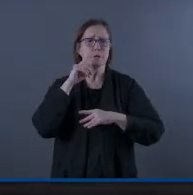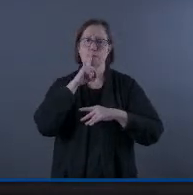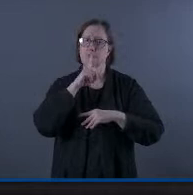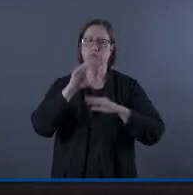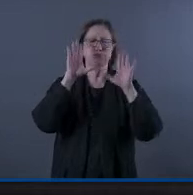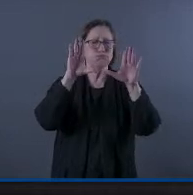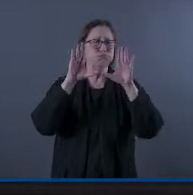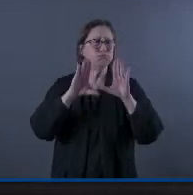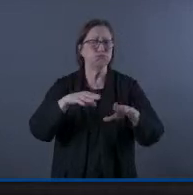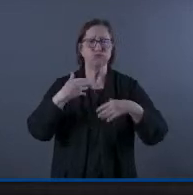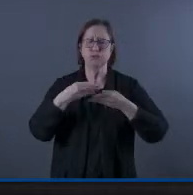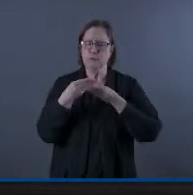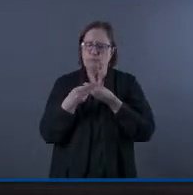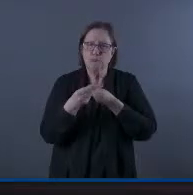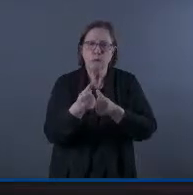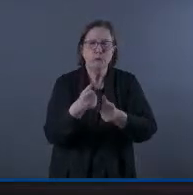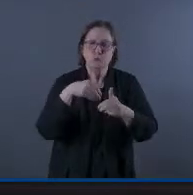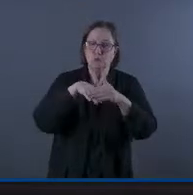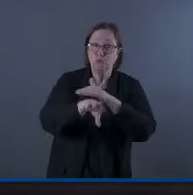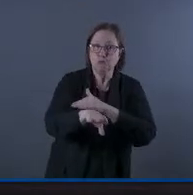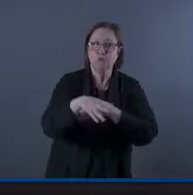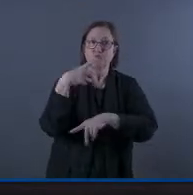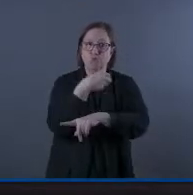and get more shots in arms as quickly as possible.